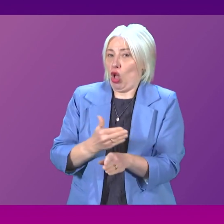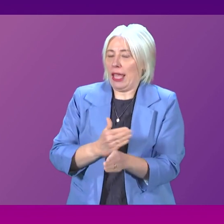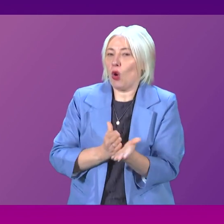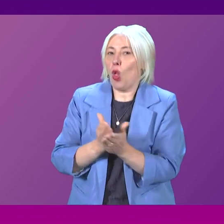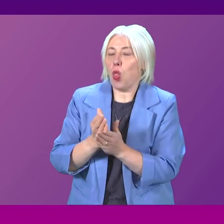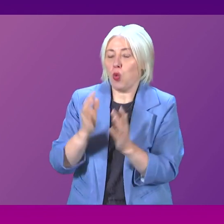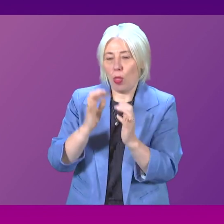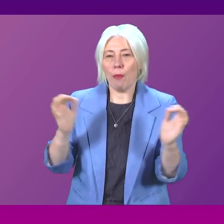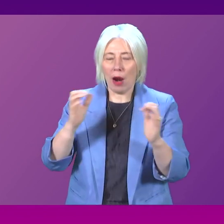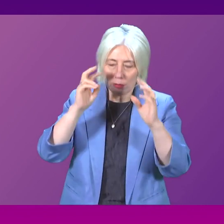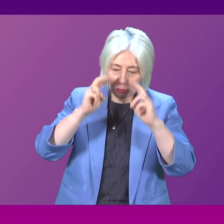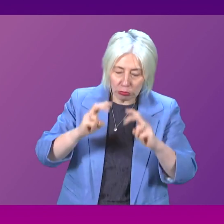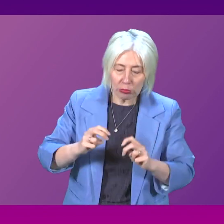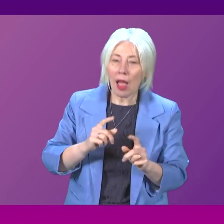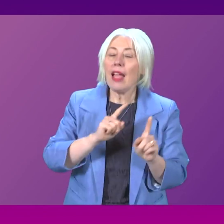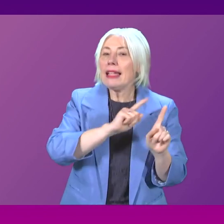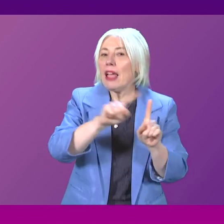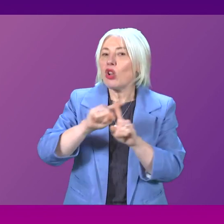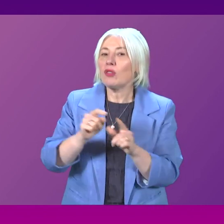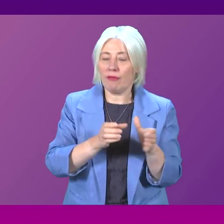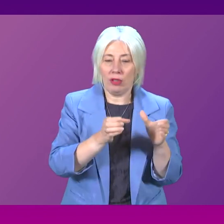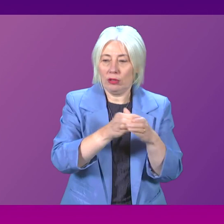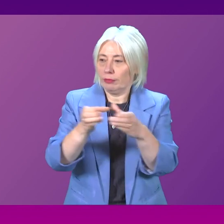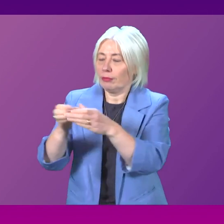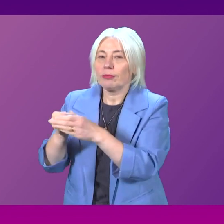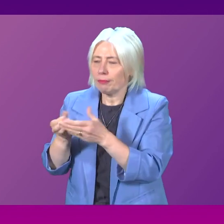A number of different committees in the Parliament are scrutinising that legislation and, as